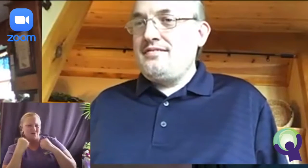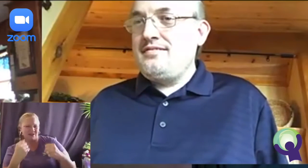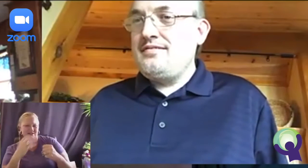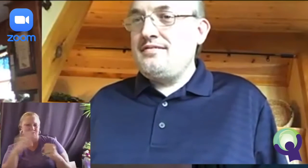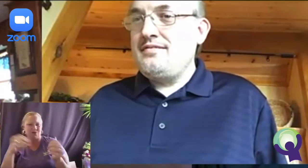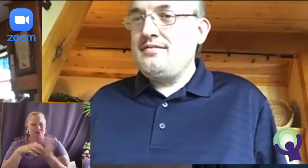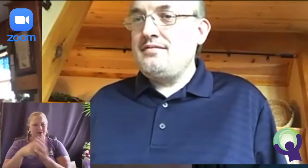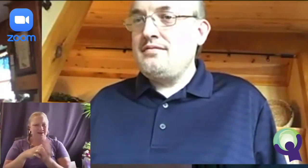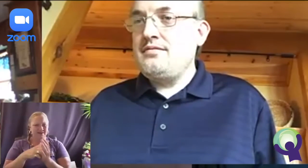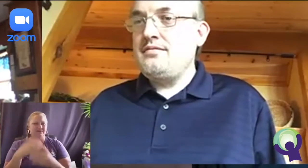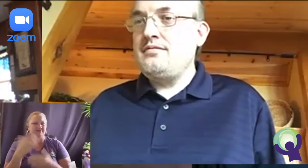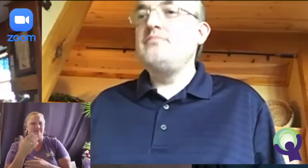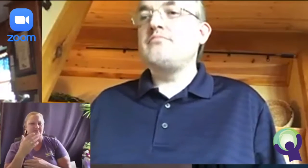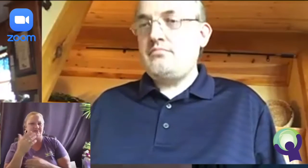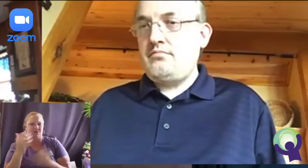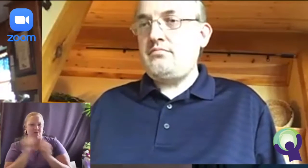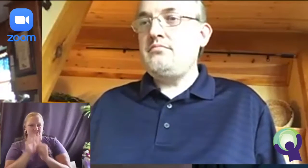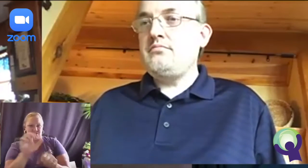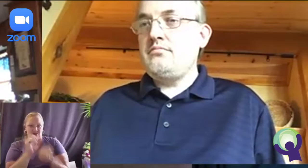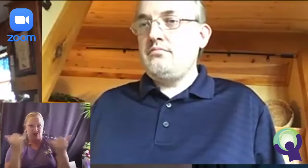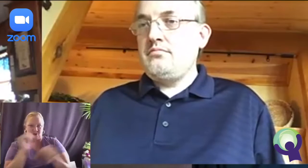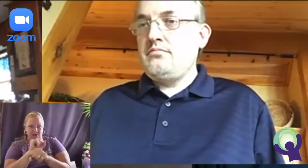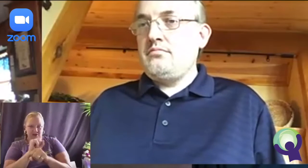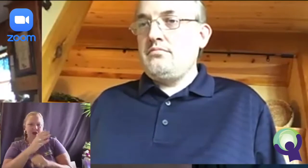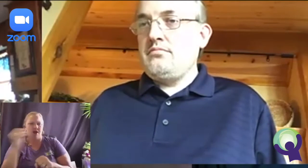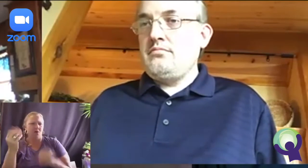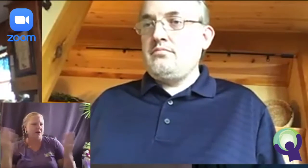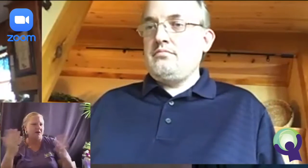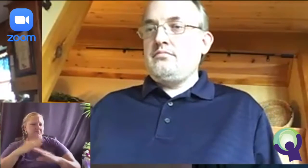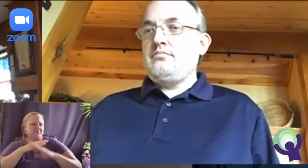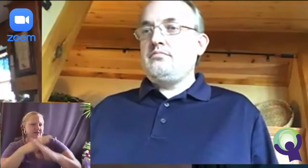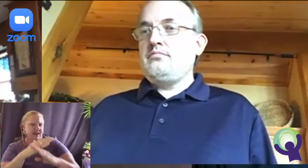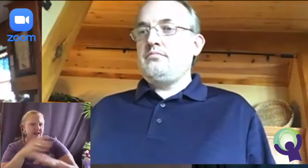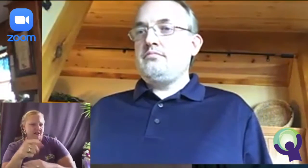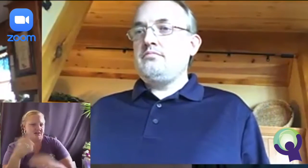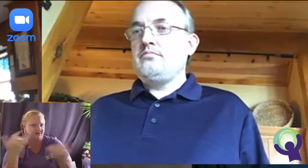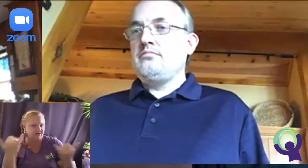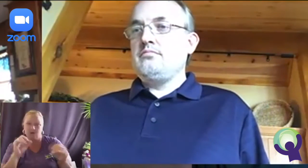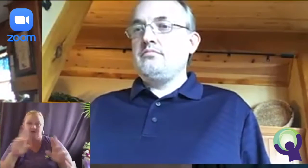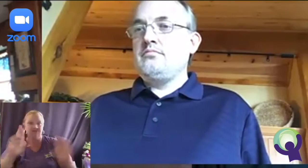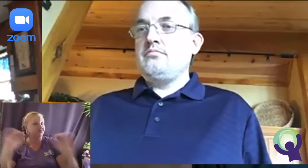So what are some of the strengths and weaknesses that you have and what are some of the barriers